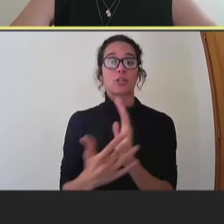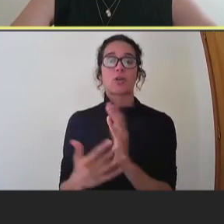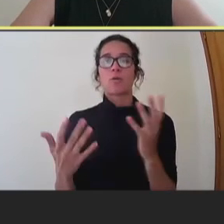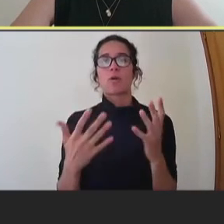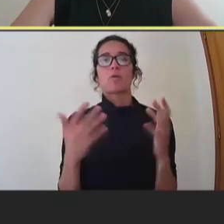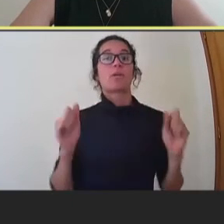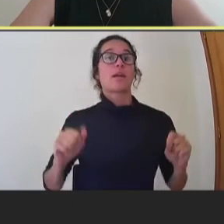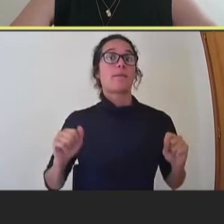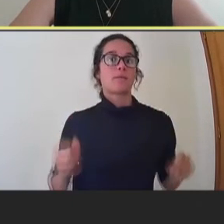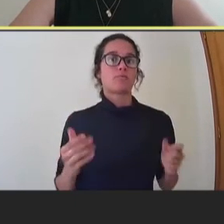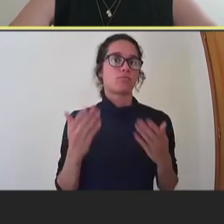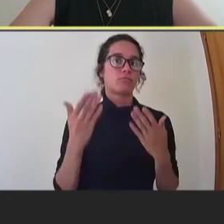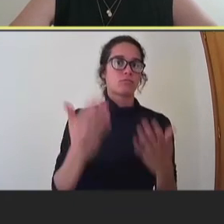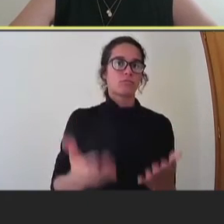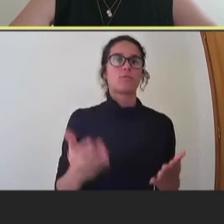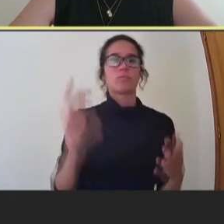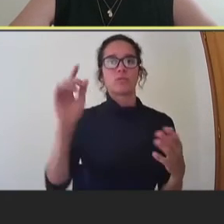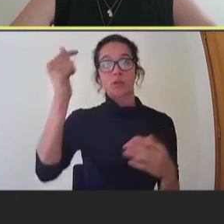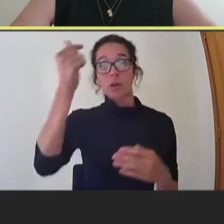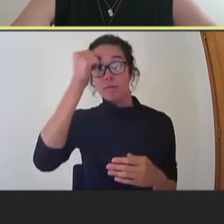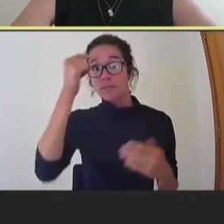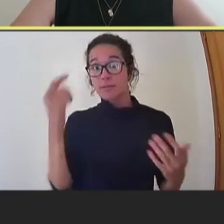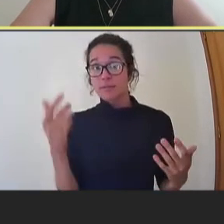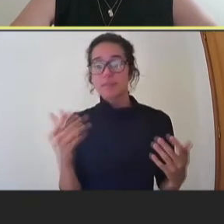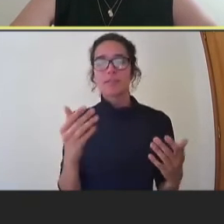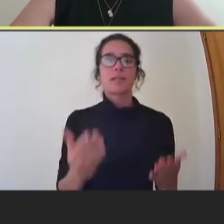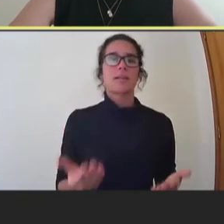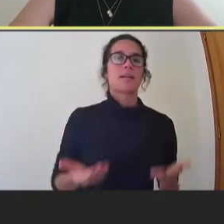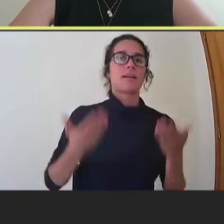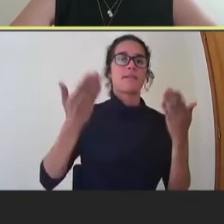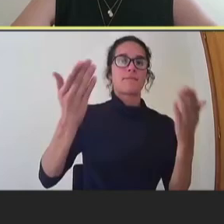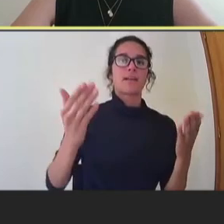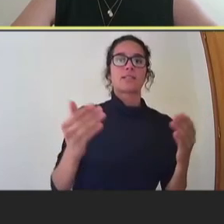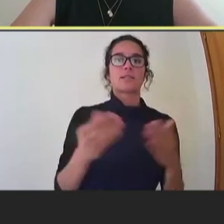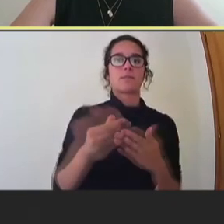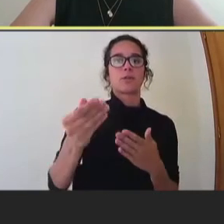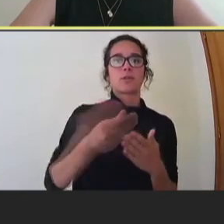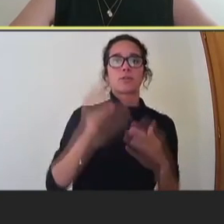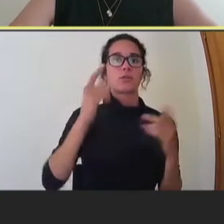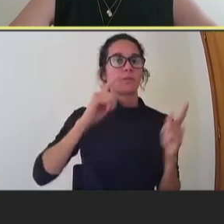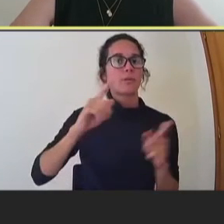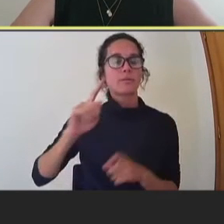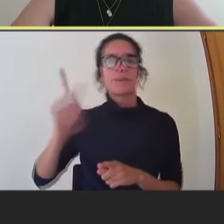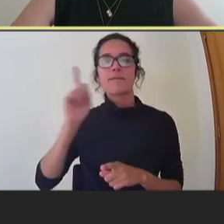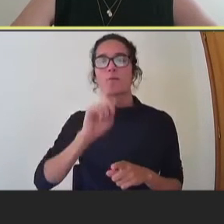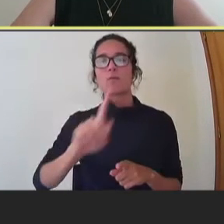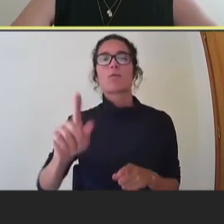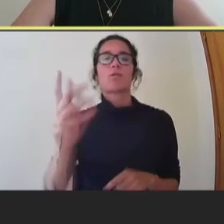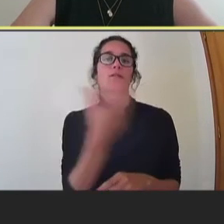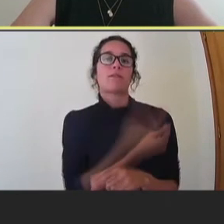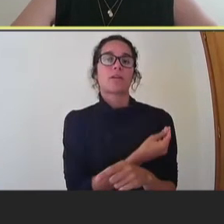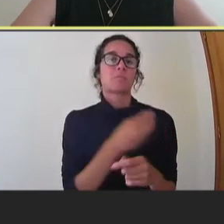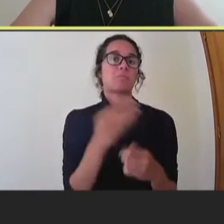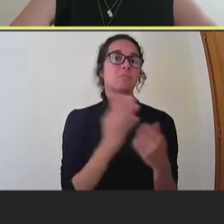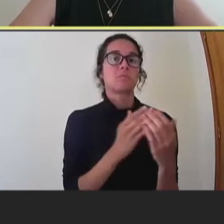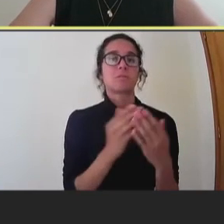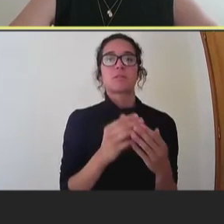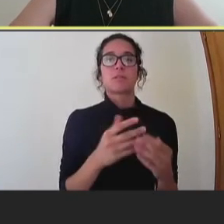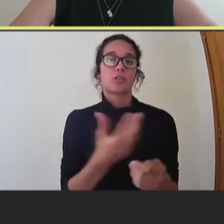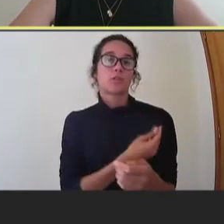offer governments is advanced purchase agreements to the vaccines, either in syringes or vials,